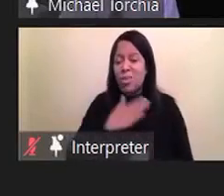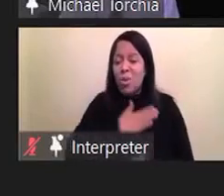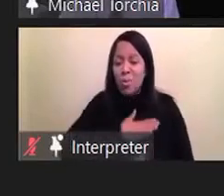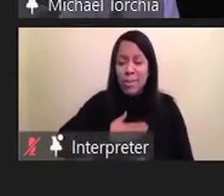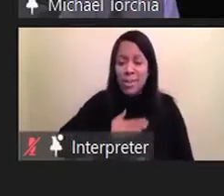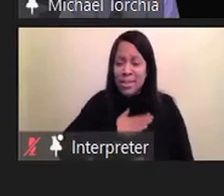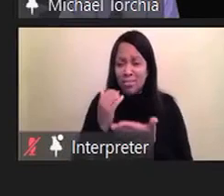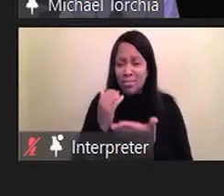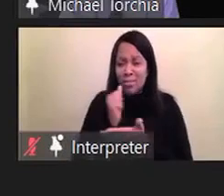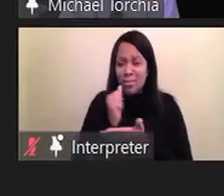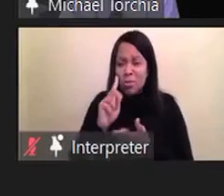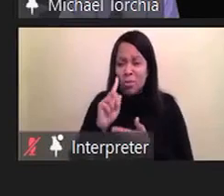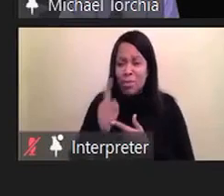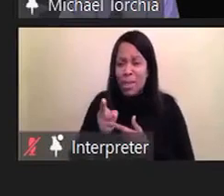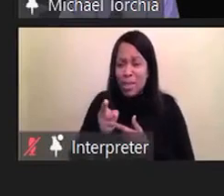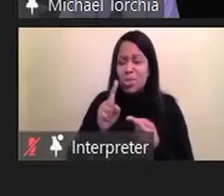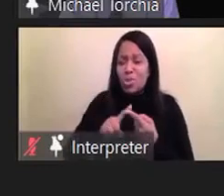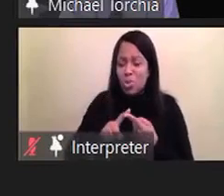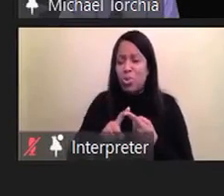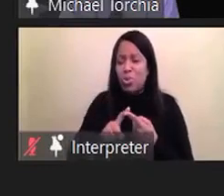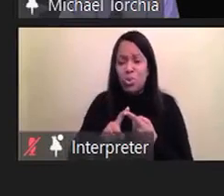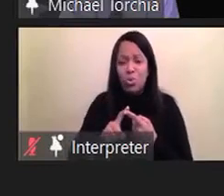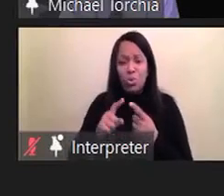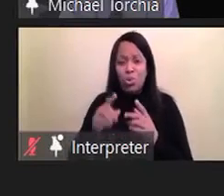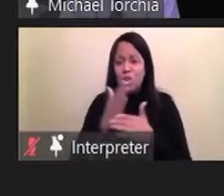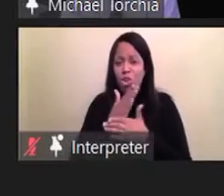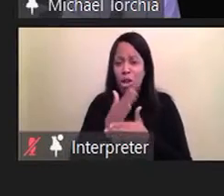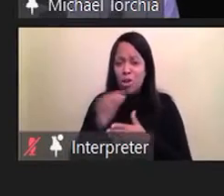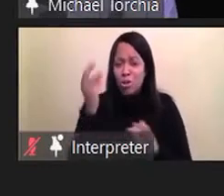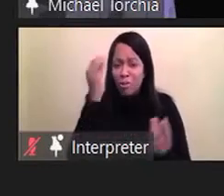and share your thoughts or critique with us to help